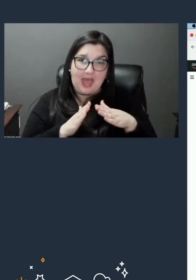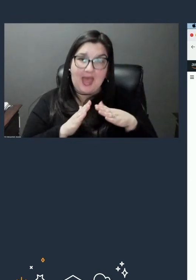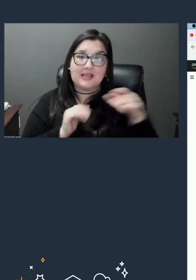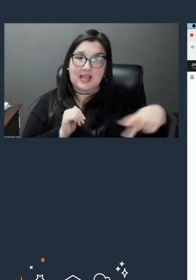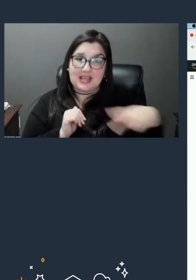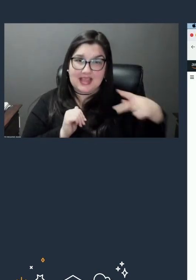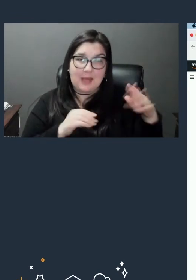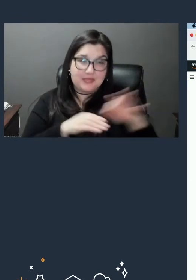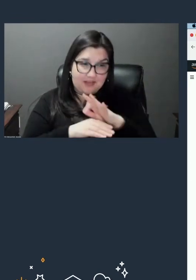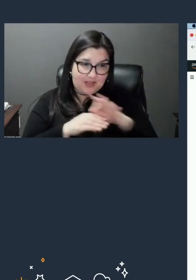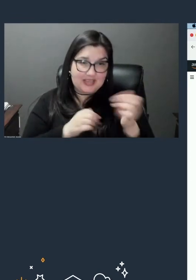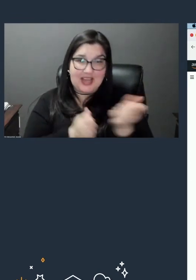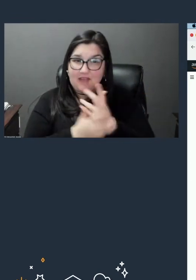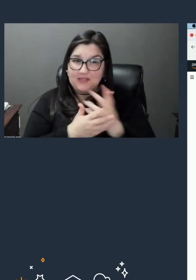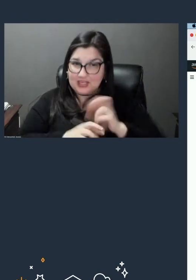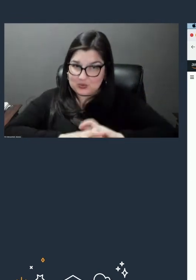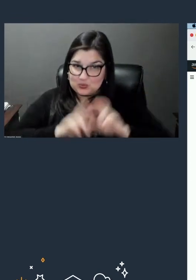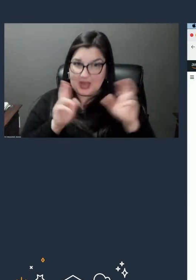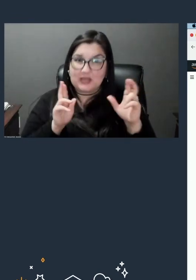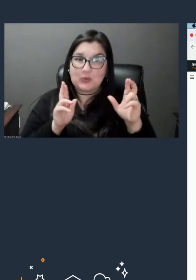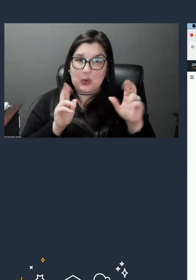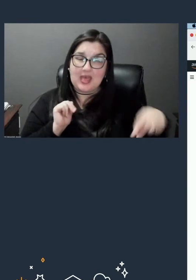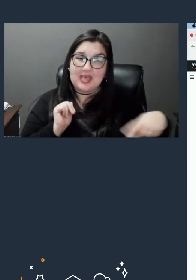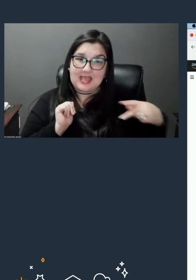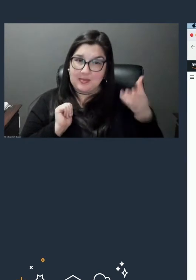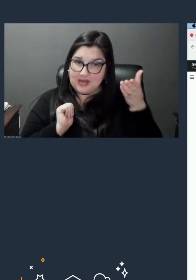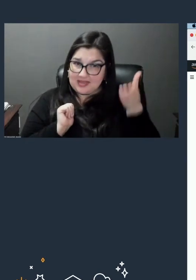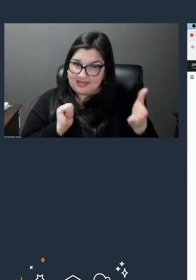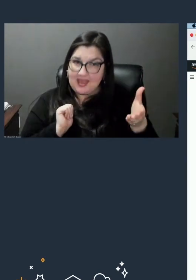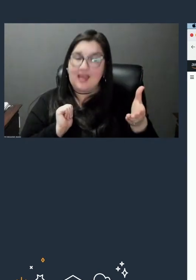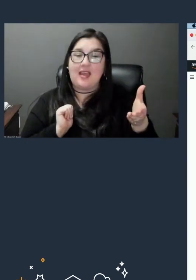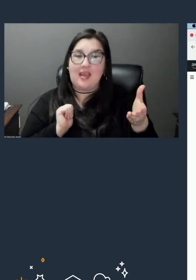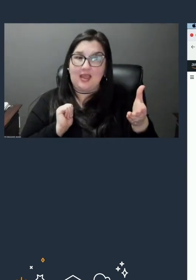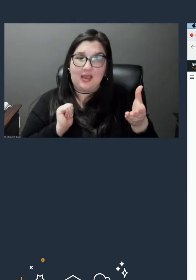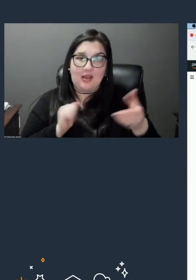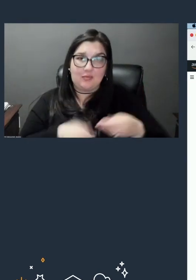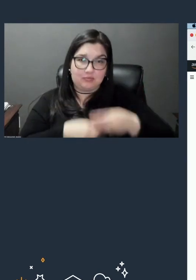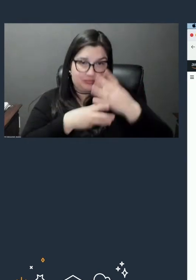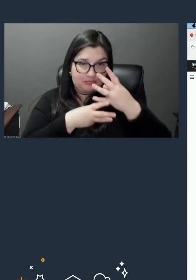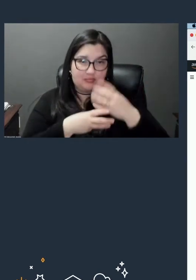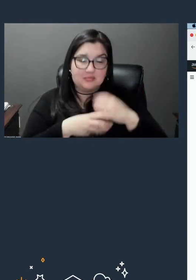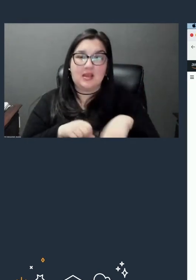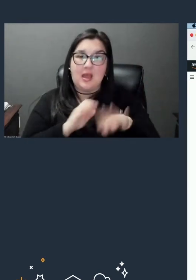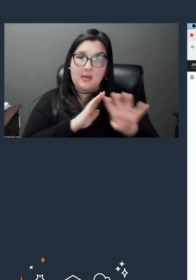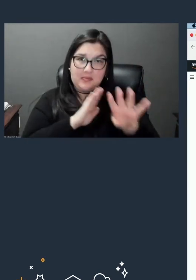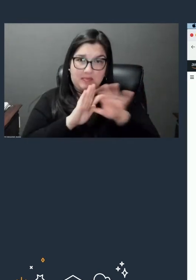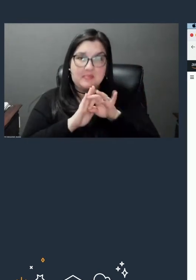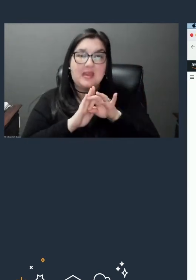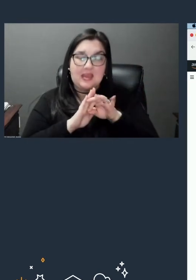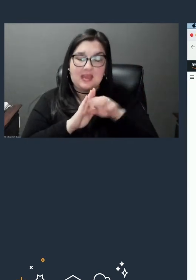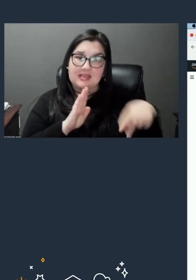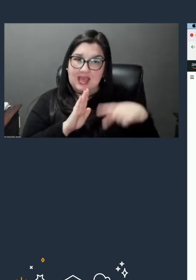So the Lambda function is now here populated. I'll go ahead and select this particular Lambda function that appears here.